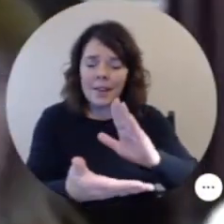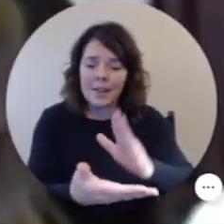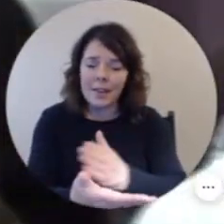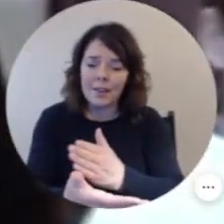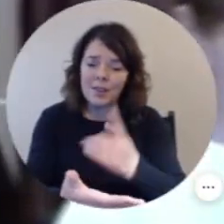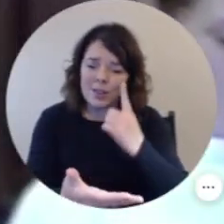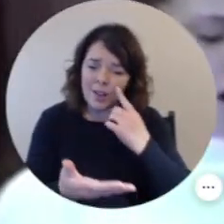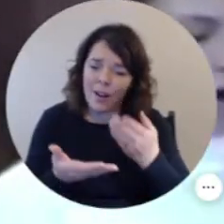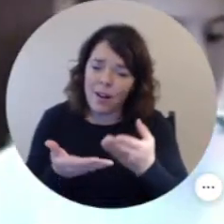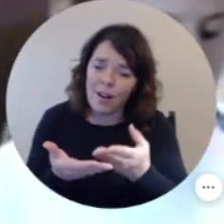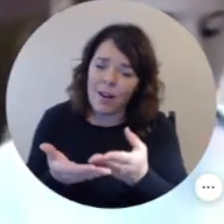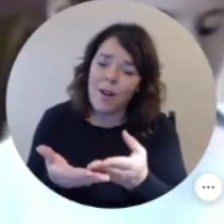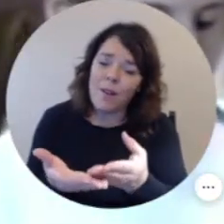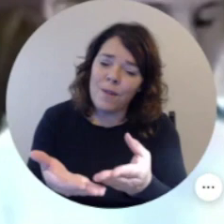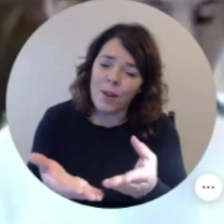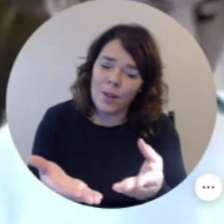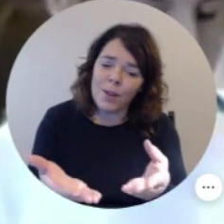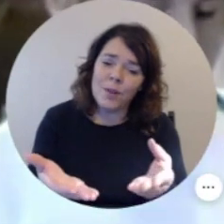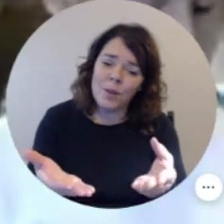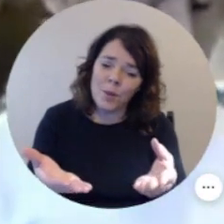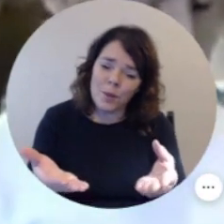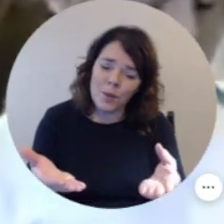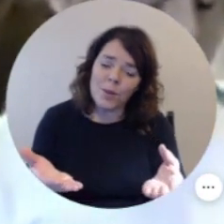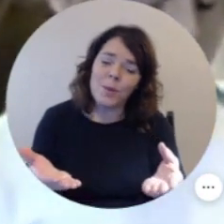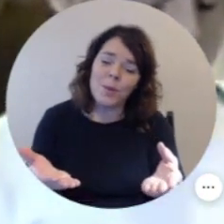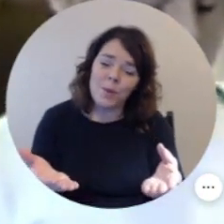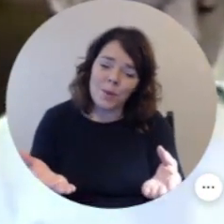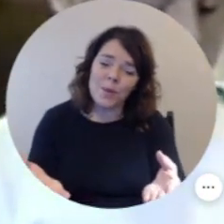And we sing this song for you